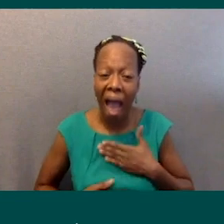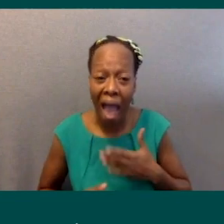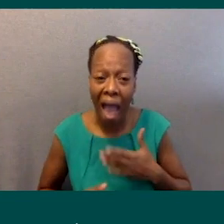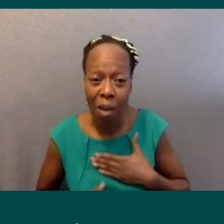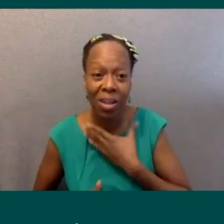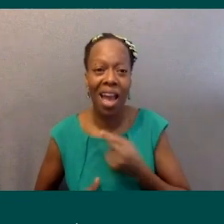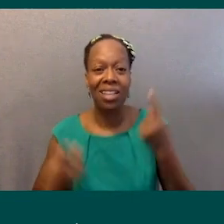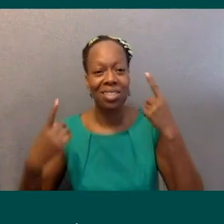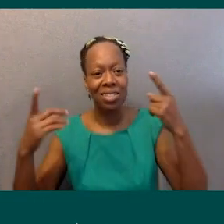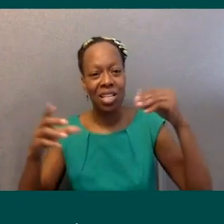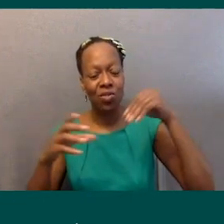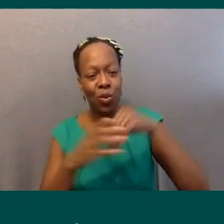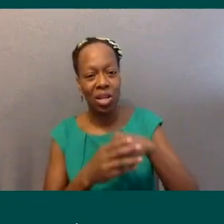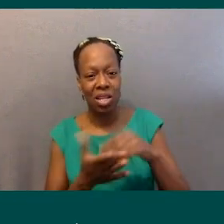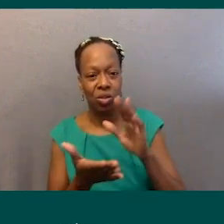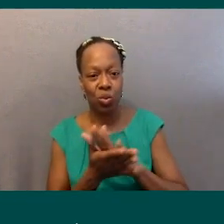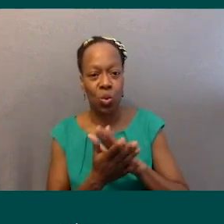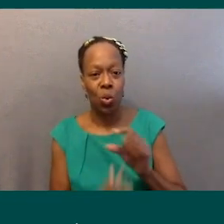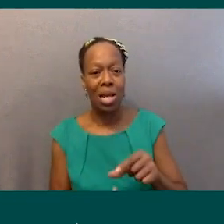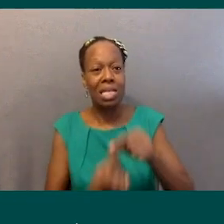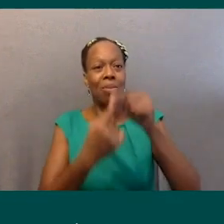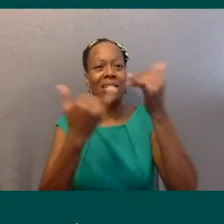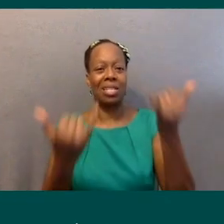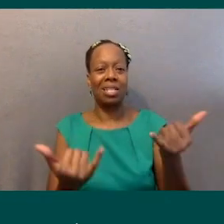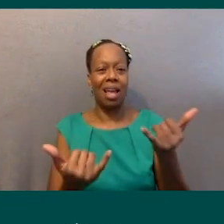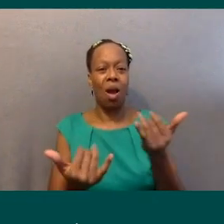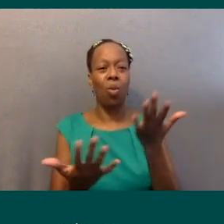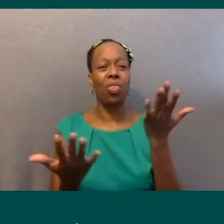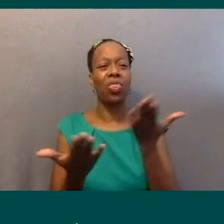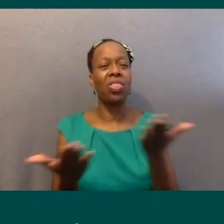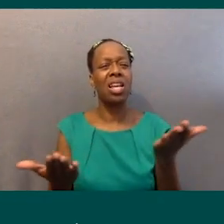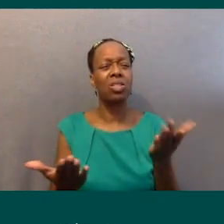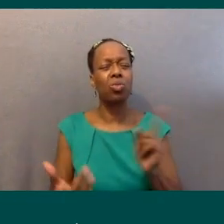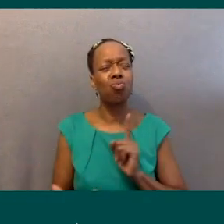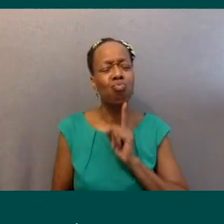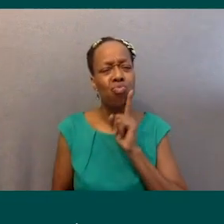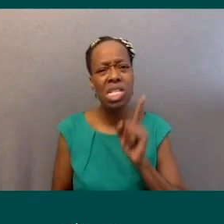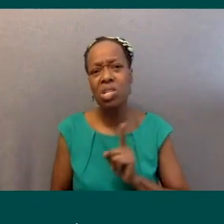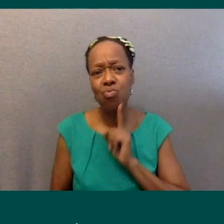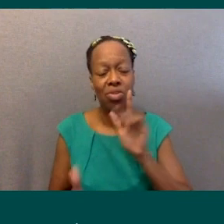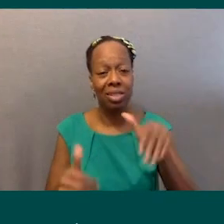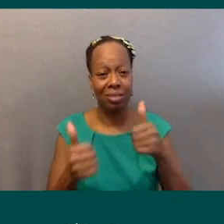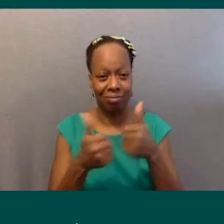when things are super challenging. You bring up a wonderful point around this sort of self-advocacy